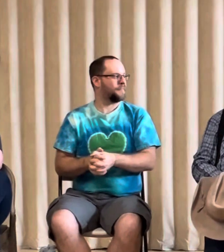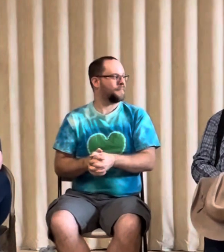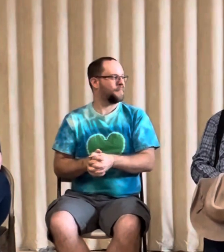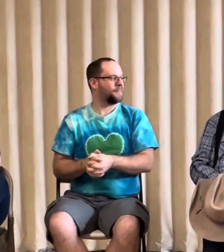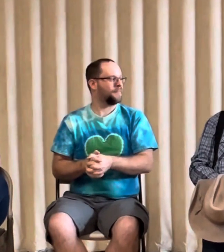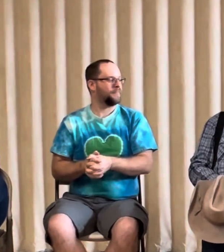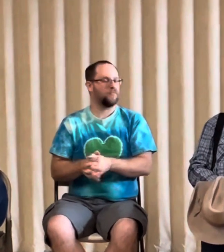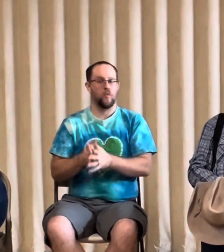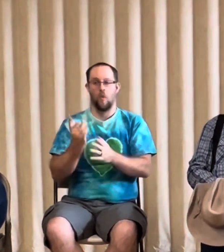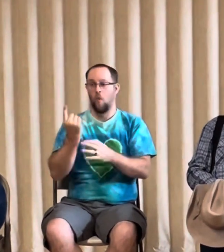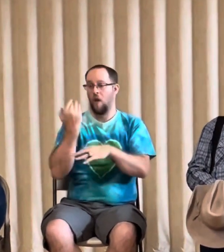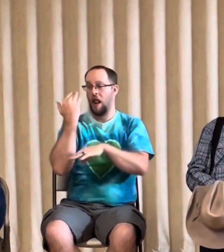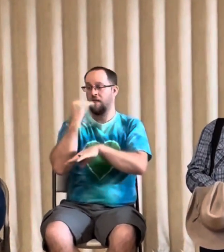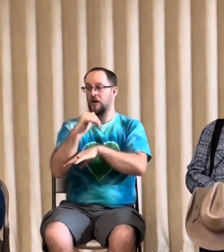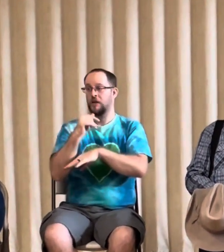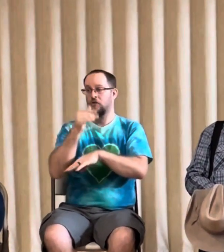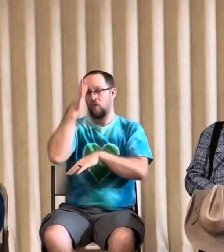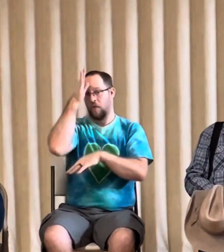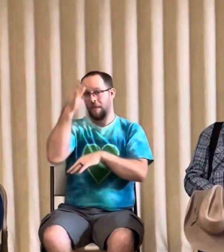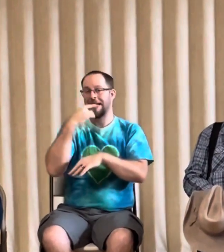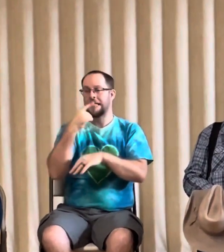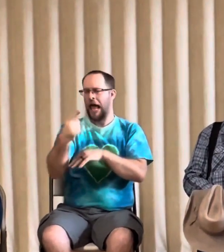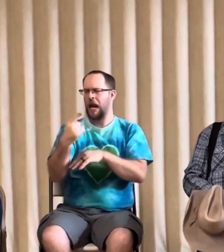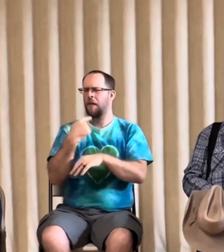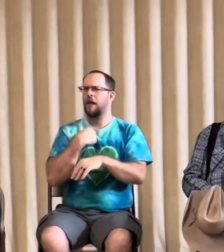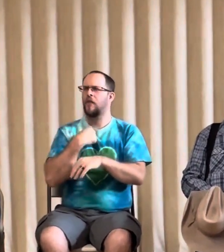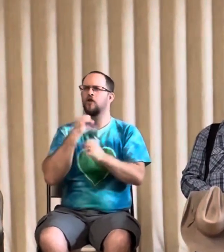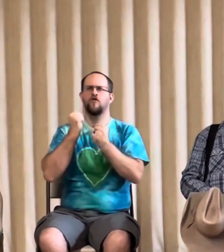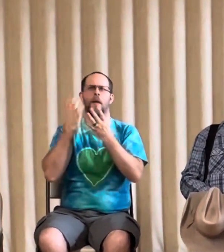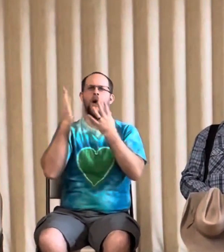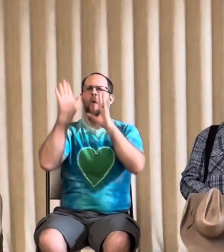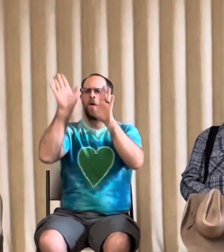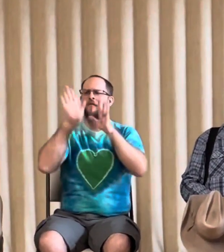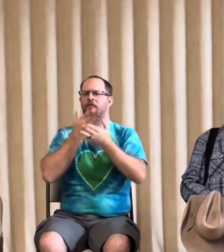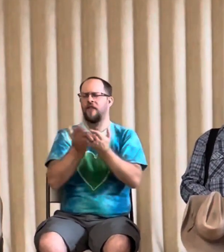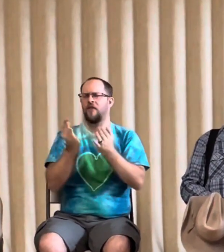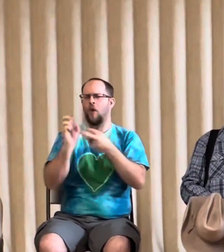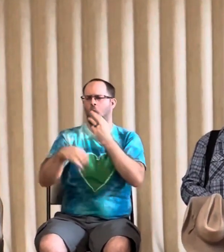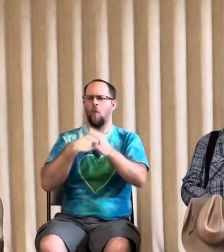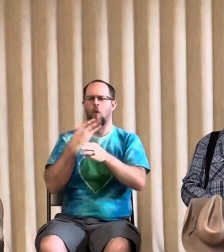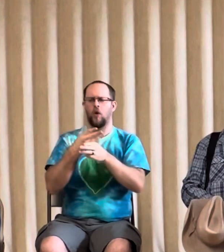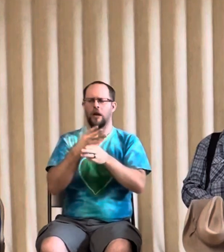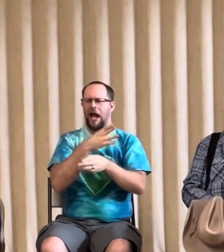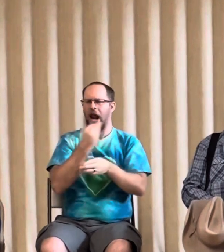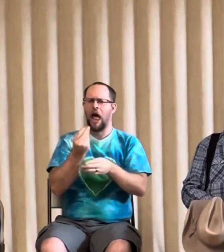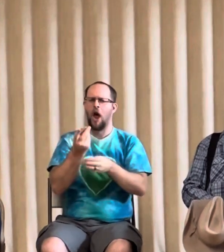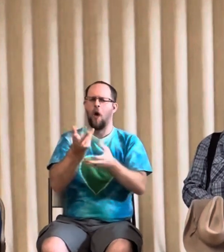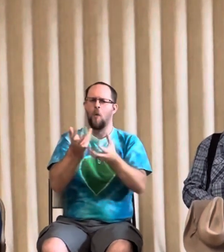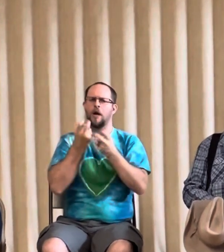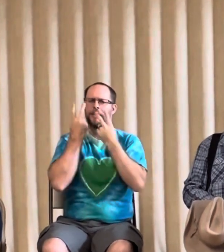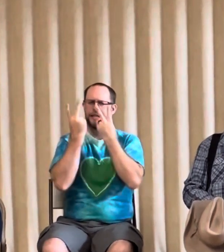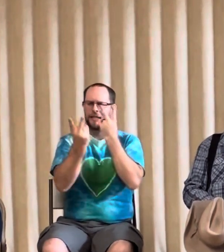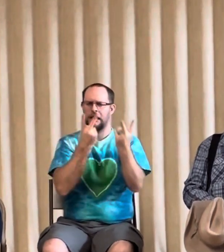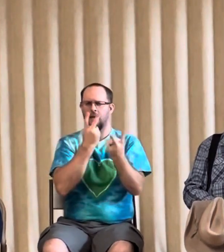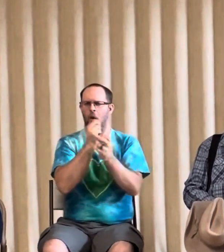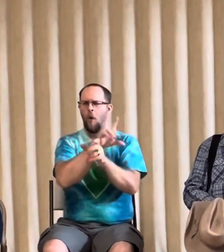"One afternoon, Gramps said to me: There's so many wonderful things in the world, and I want to see them all with you."